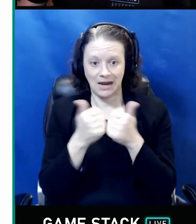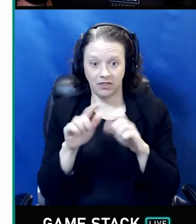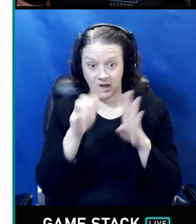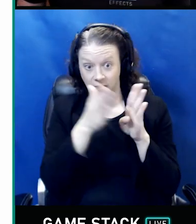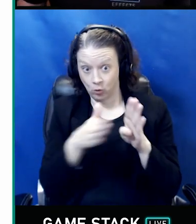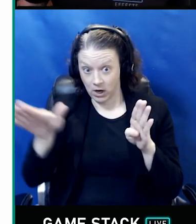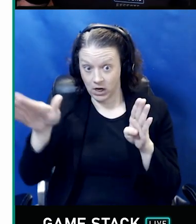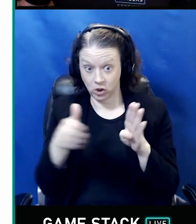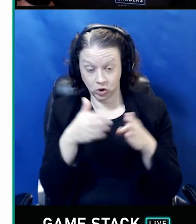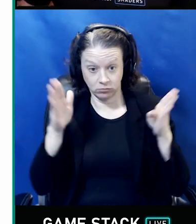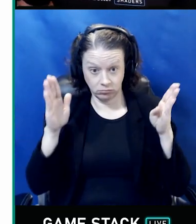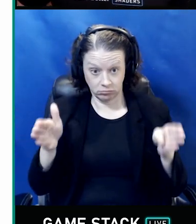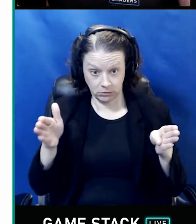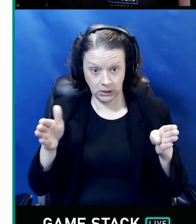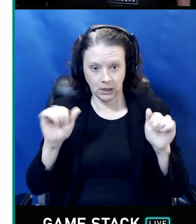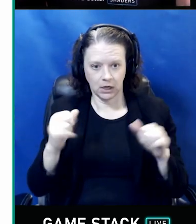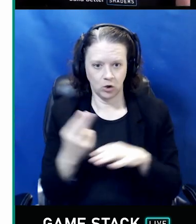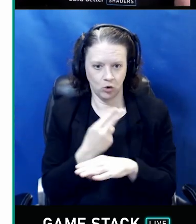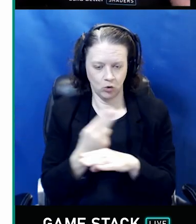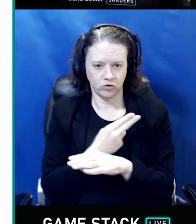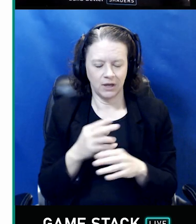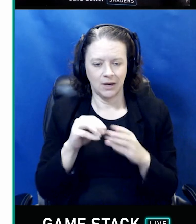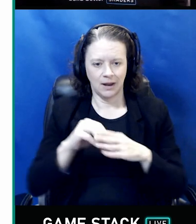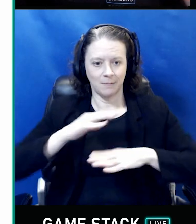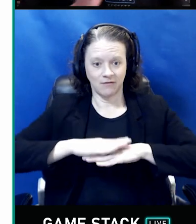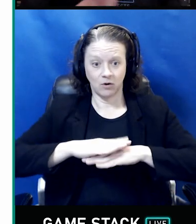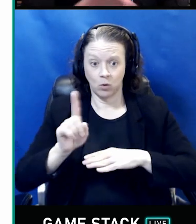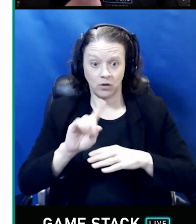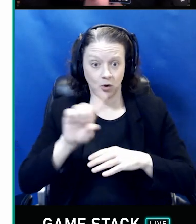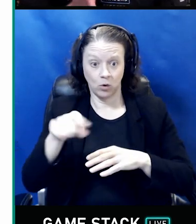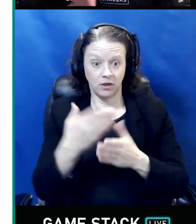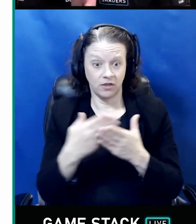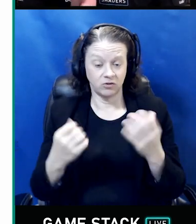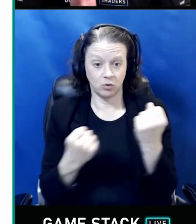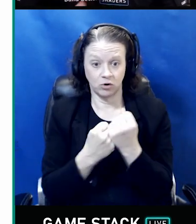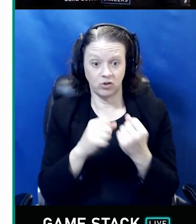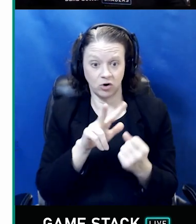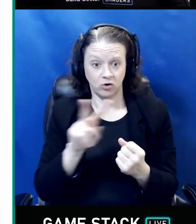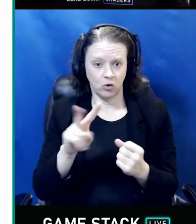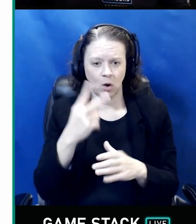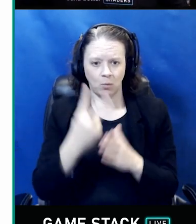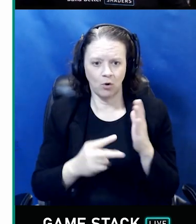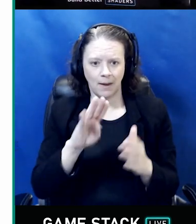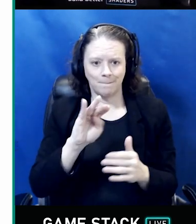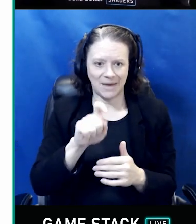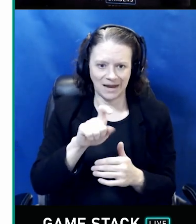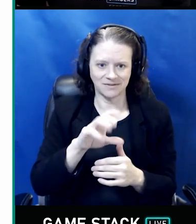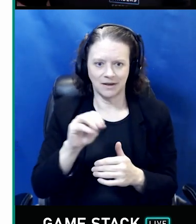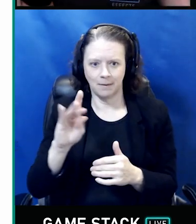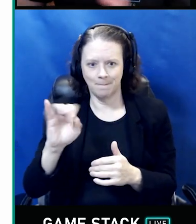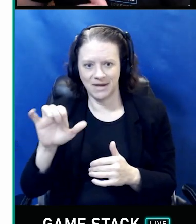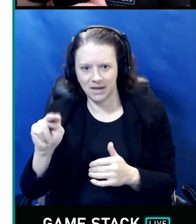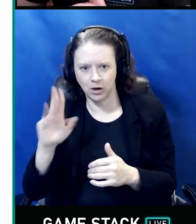So on that platform I said where the only thing supported is 32, both of these are going to be 32. And so you query that you say, hey I can use my